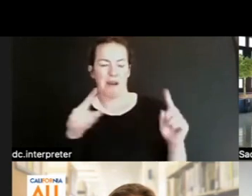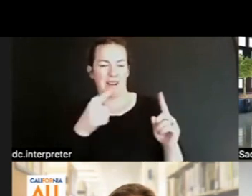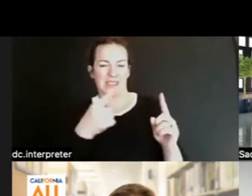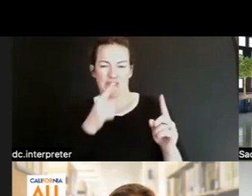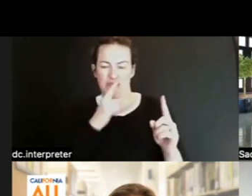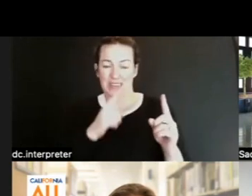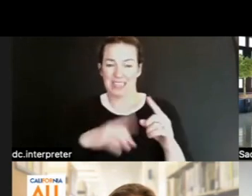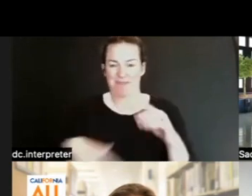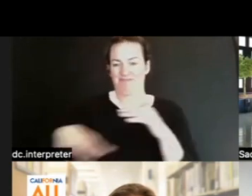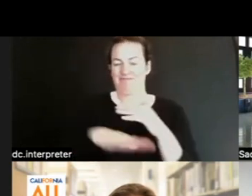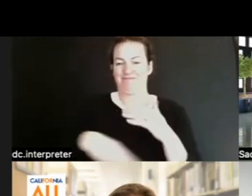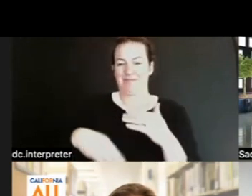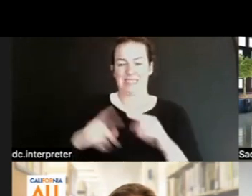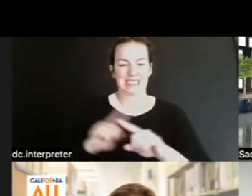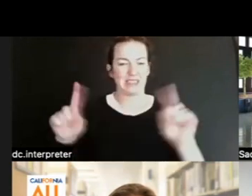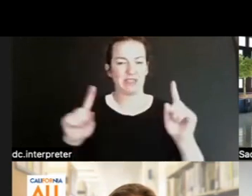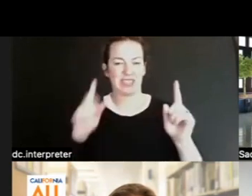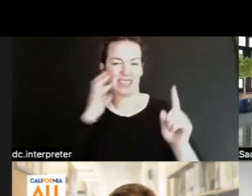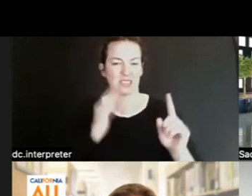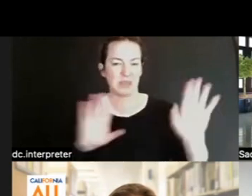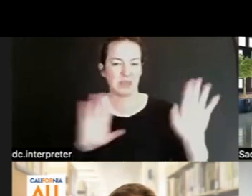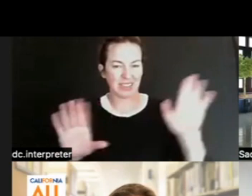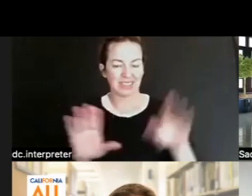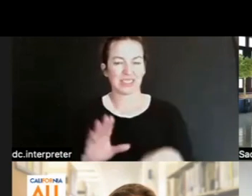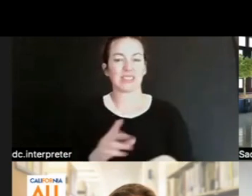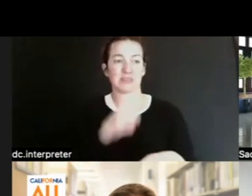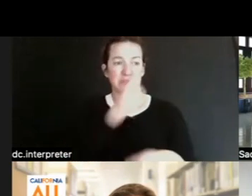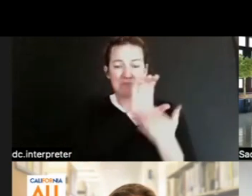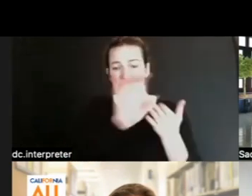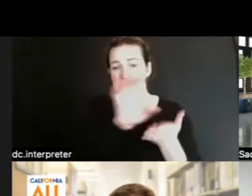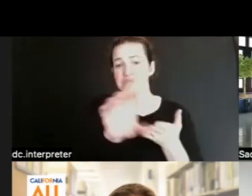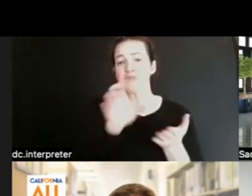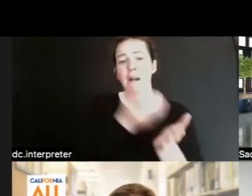the ground level. So well intended initiatives funded very well. But ultimately down at the